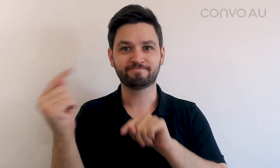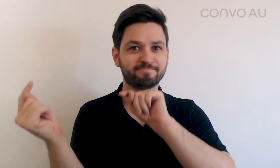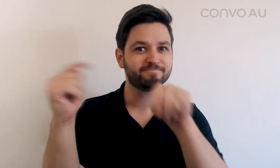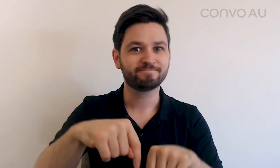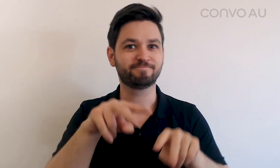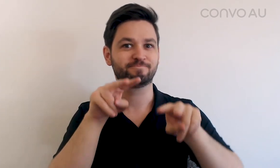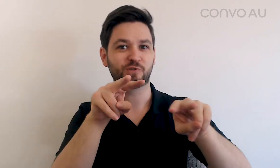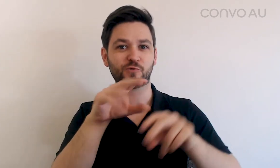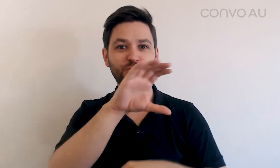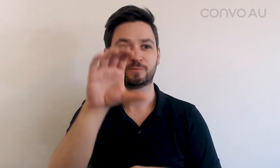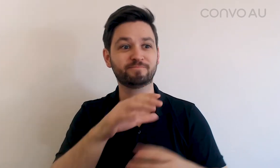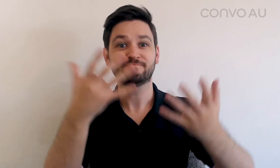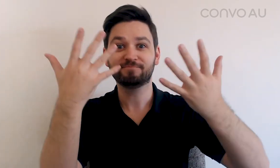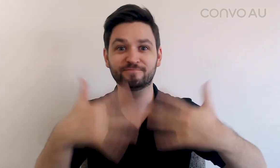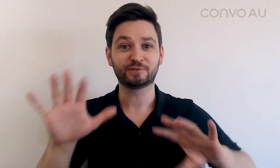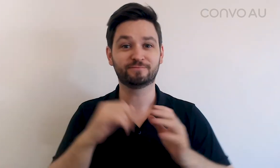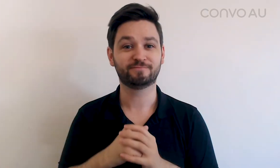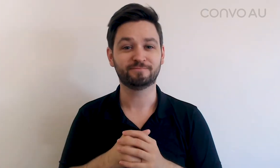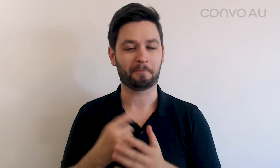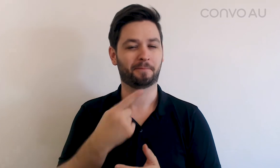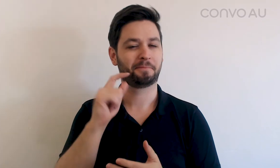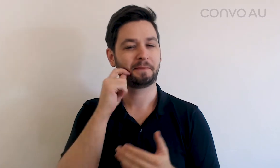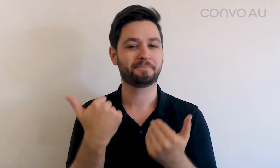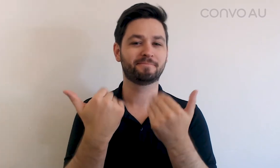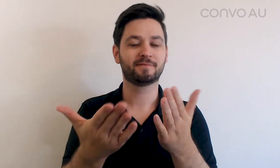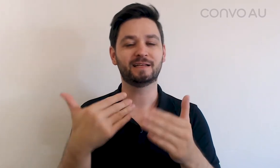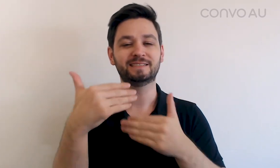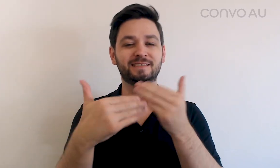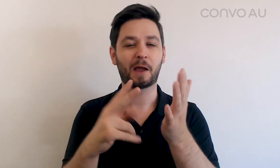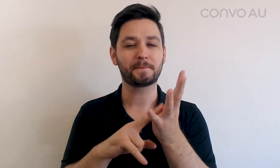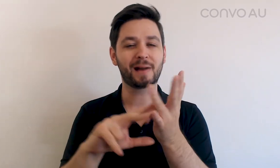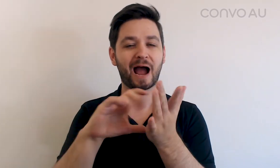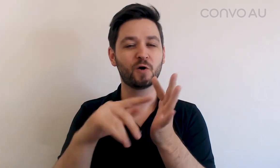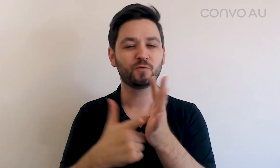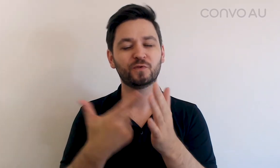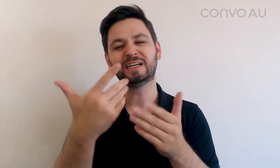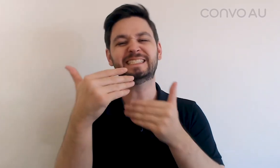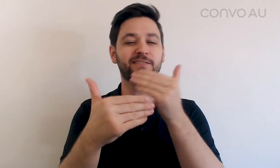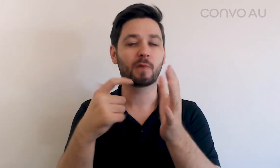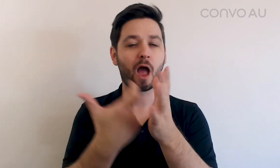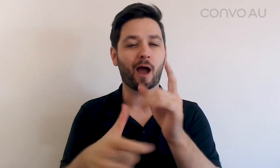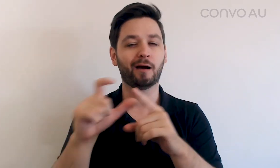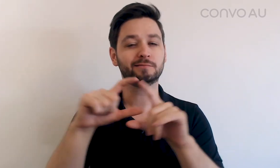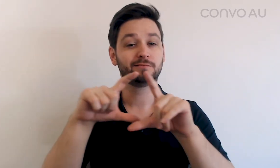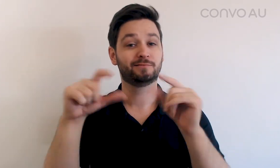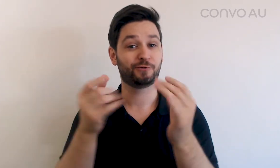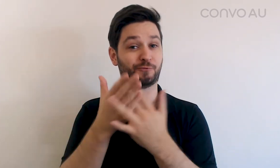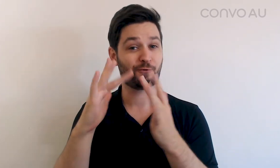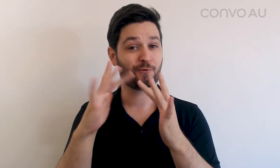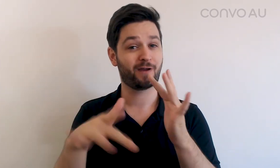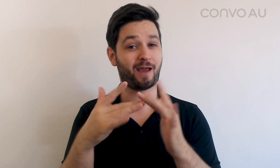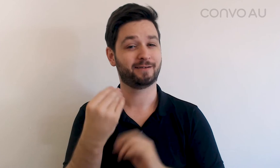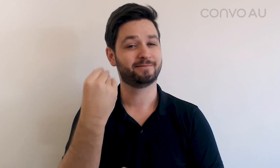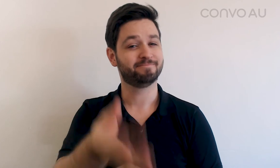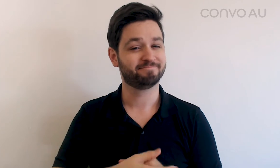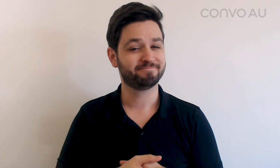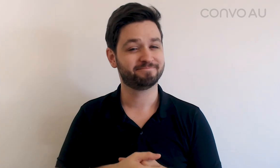will be eligible for a gift card after attending our Zoom information session,